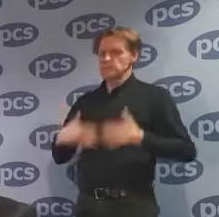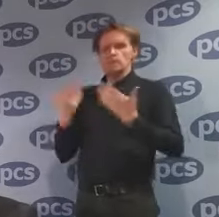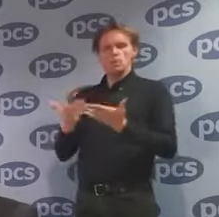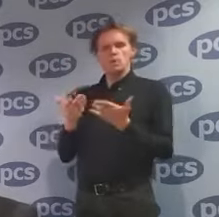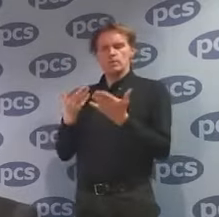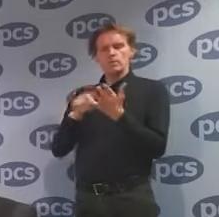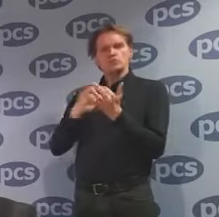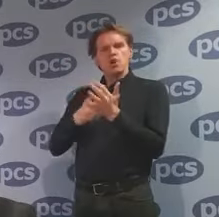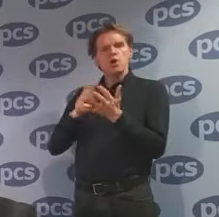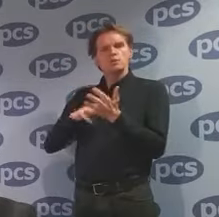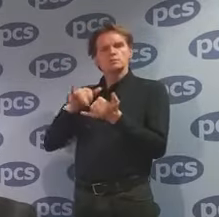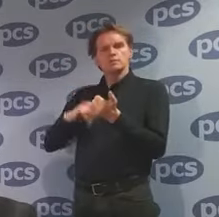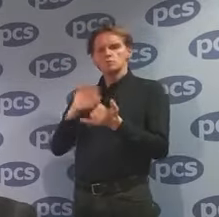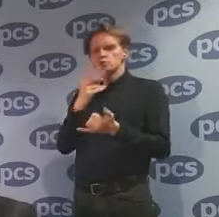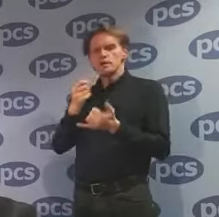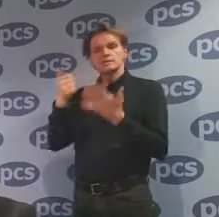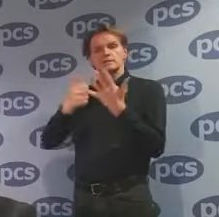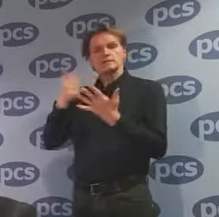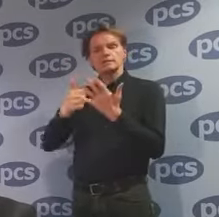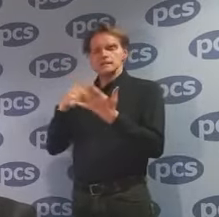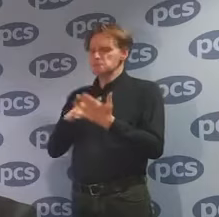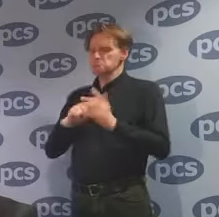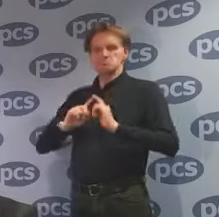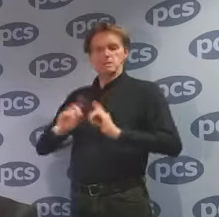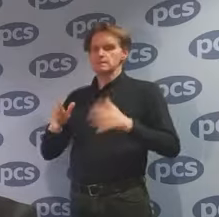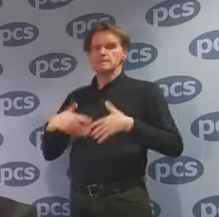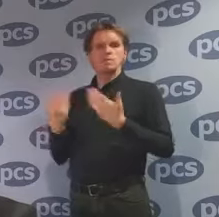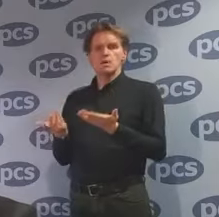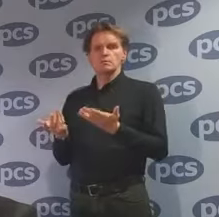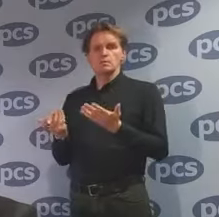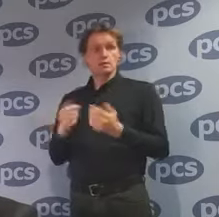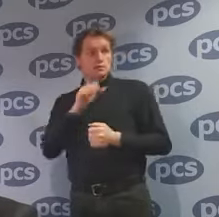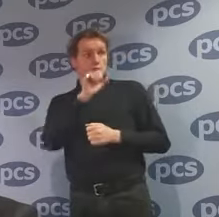impossible to have a common negotiating position and that is why in the end the